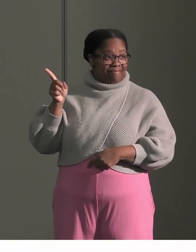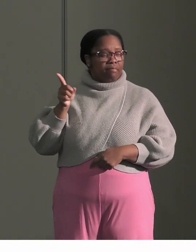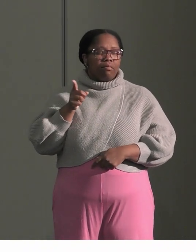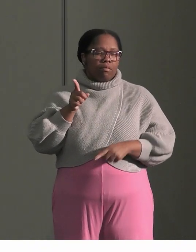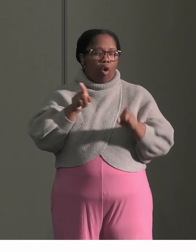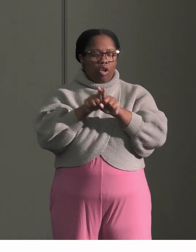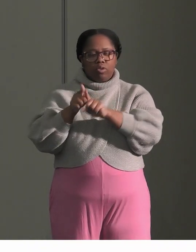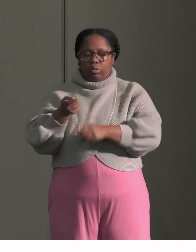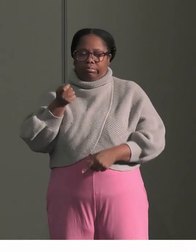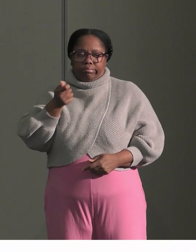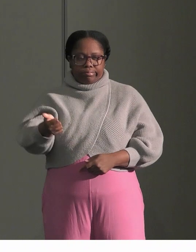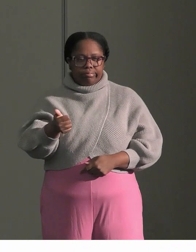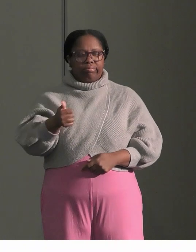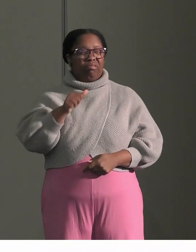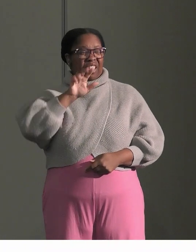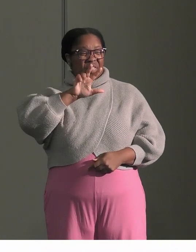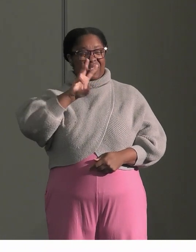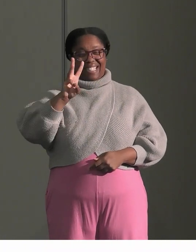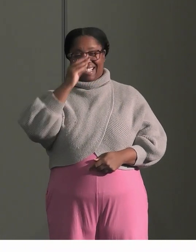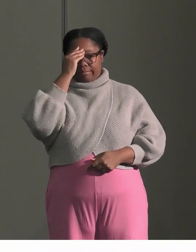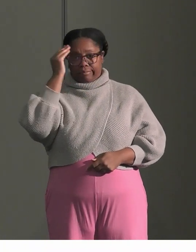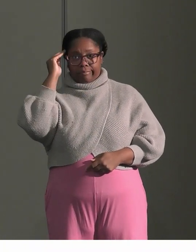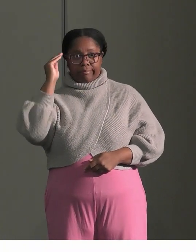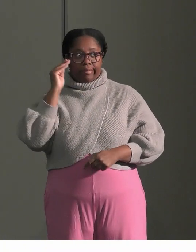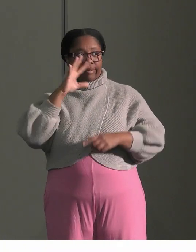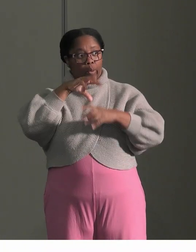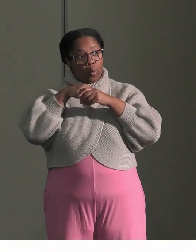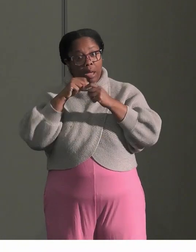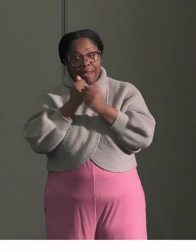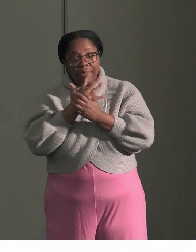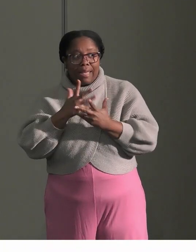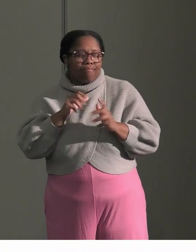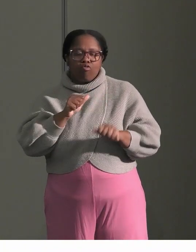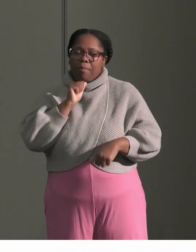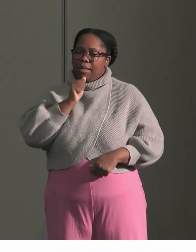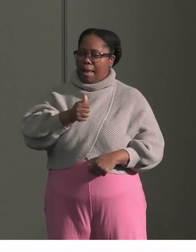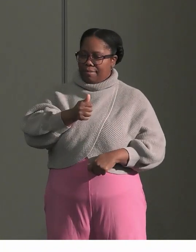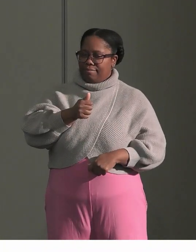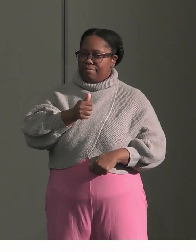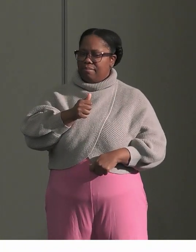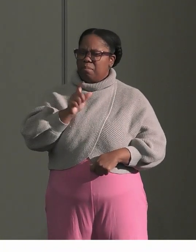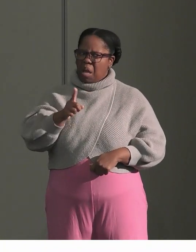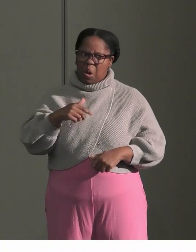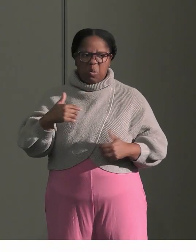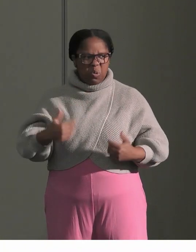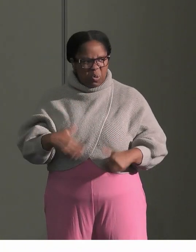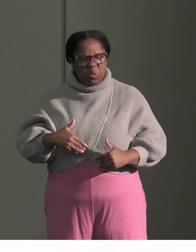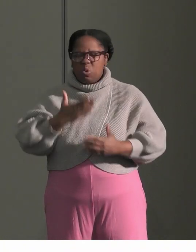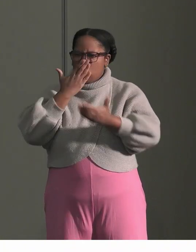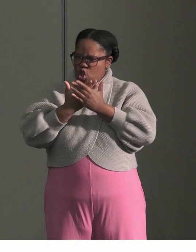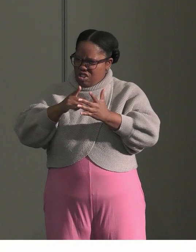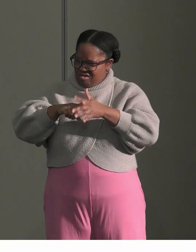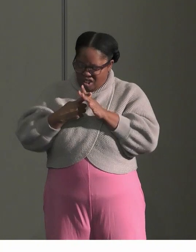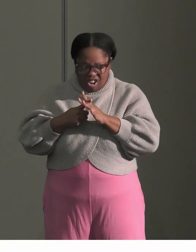takeaways for search is not everything. But man, that is enough to start with; right?